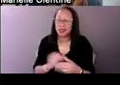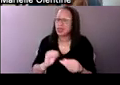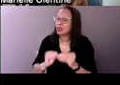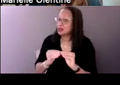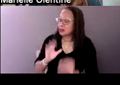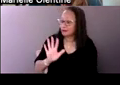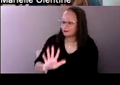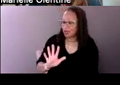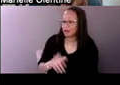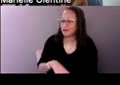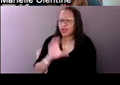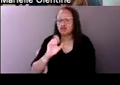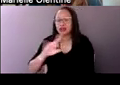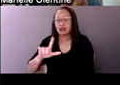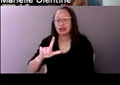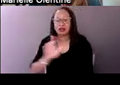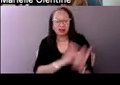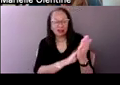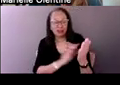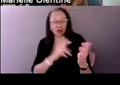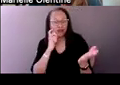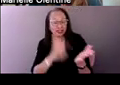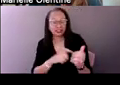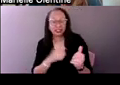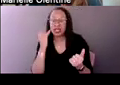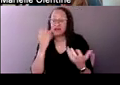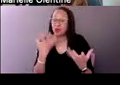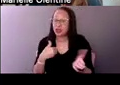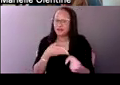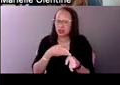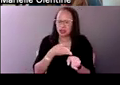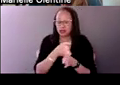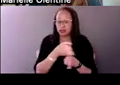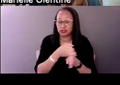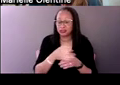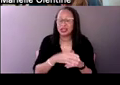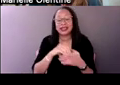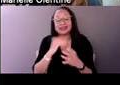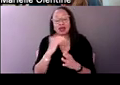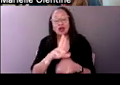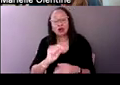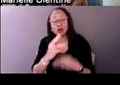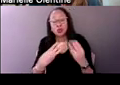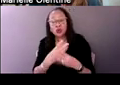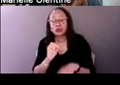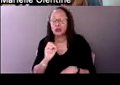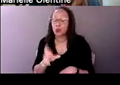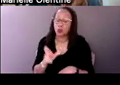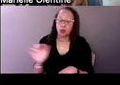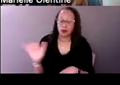and off of the festival circuit itself, but there's a different kind of festival, different kind of